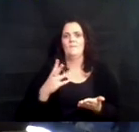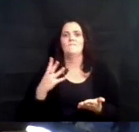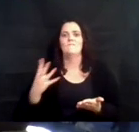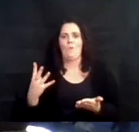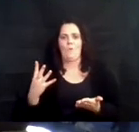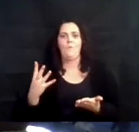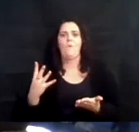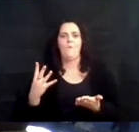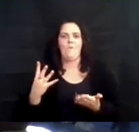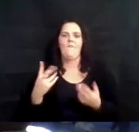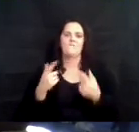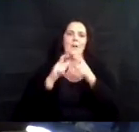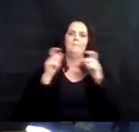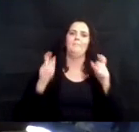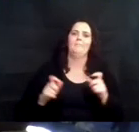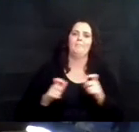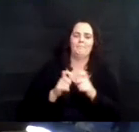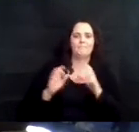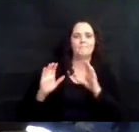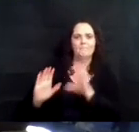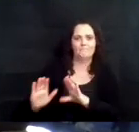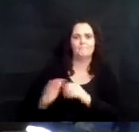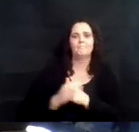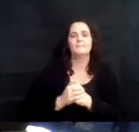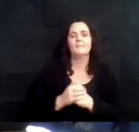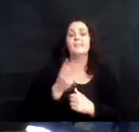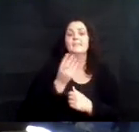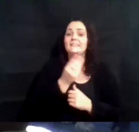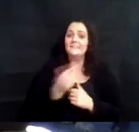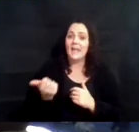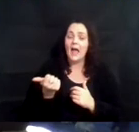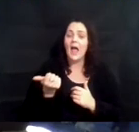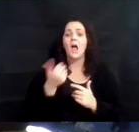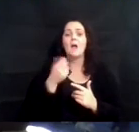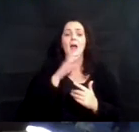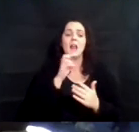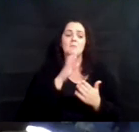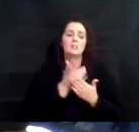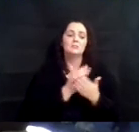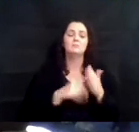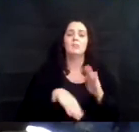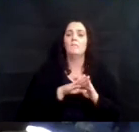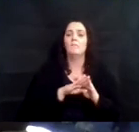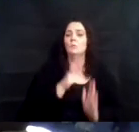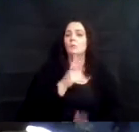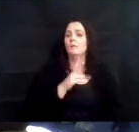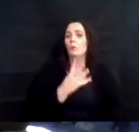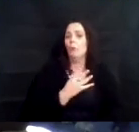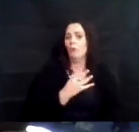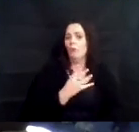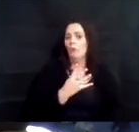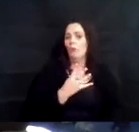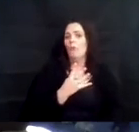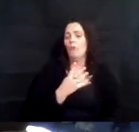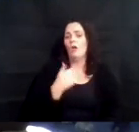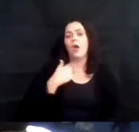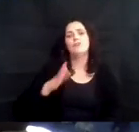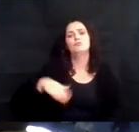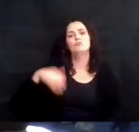Now, some of animations are done at a full 24, other animations you know, I grew up in the ‘70s and cheap animations that were done in